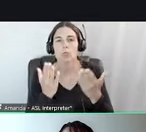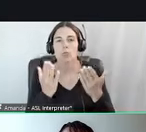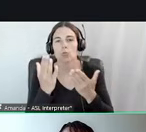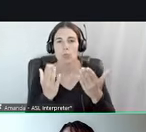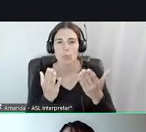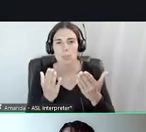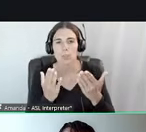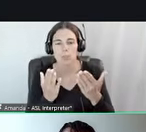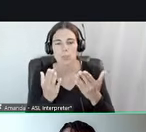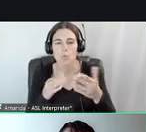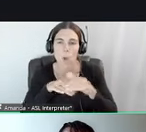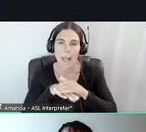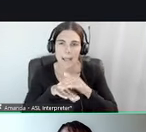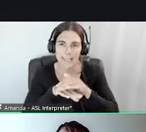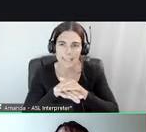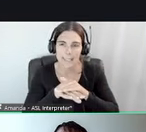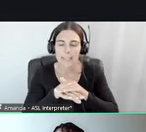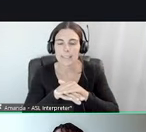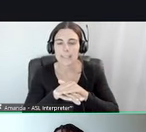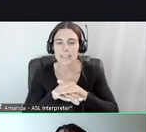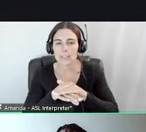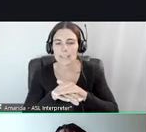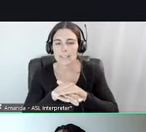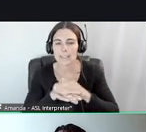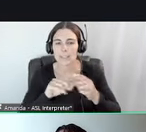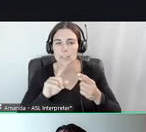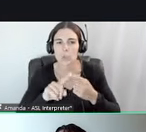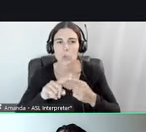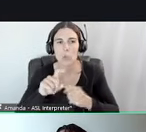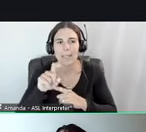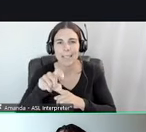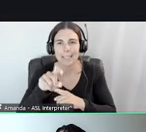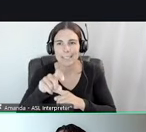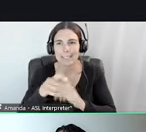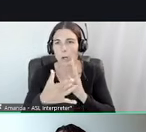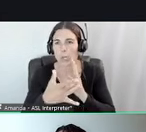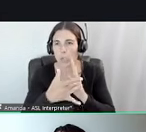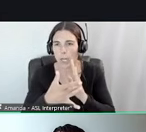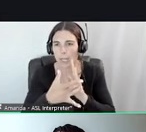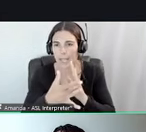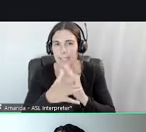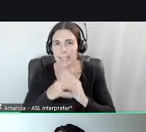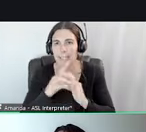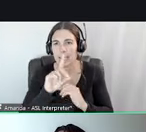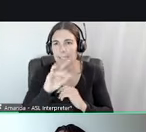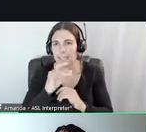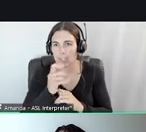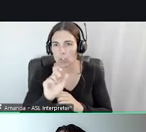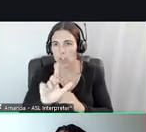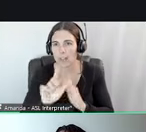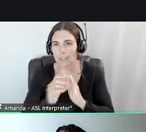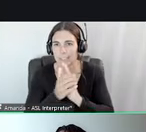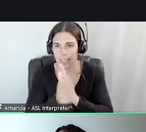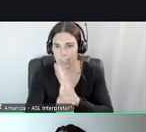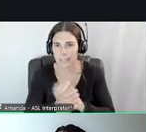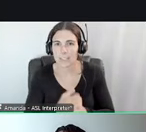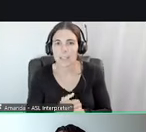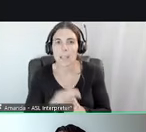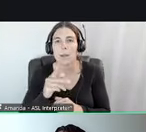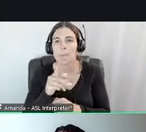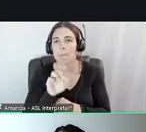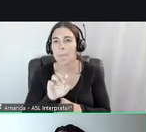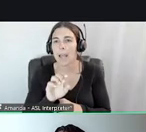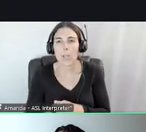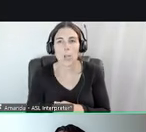access to the necessary technology and digital skills. Maggie grew up in rural America and she